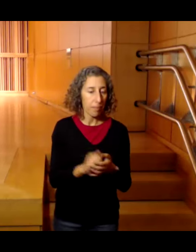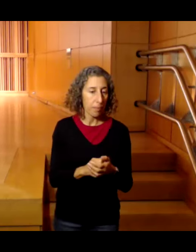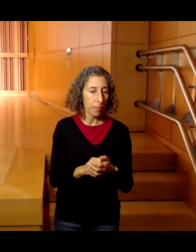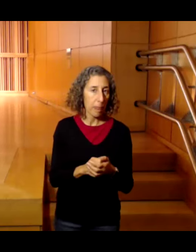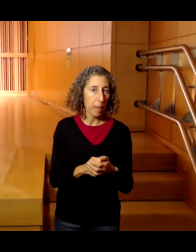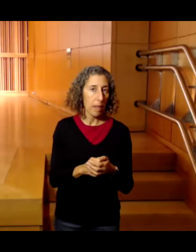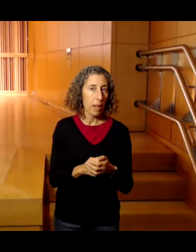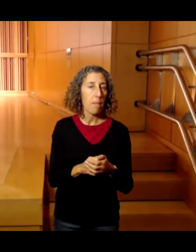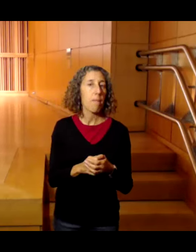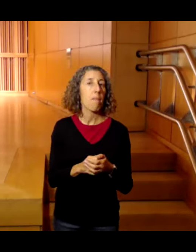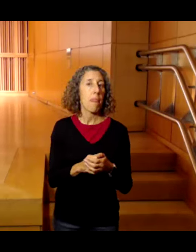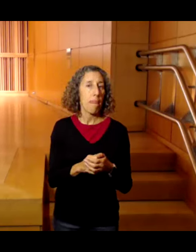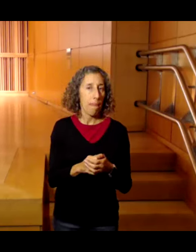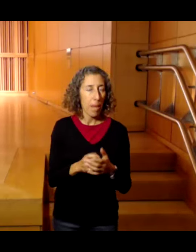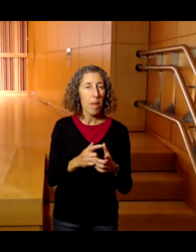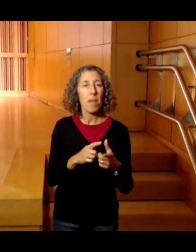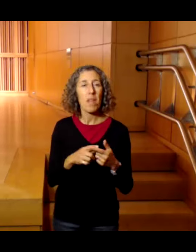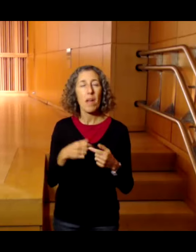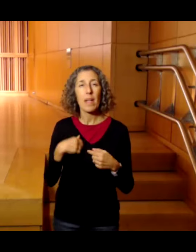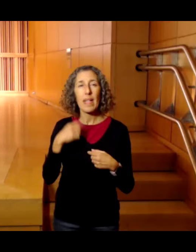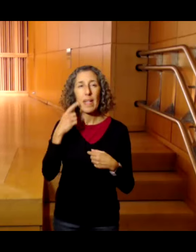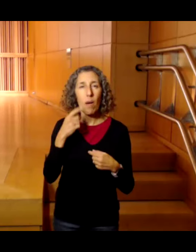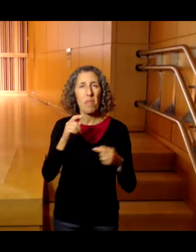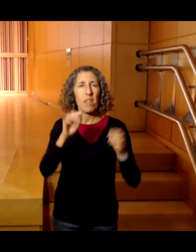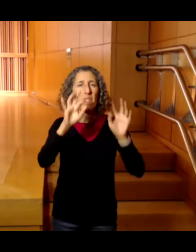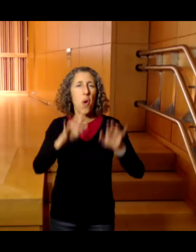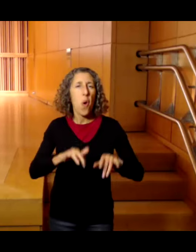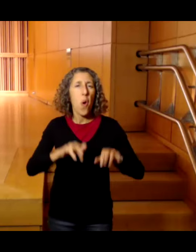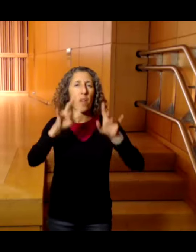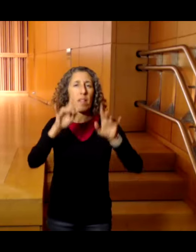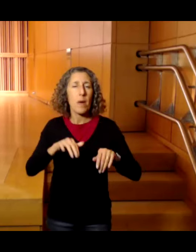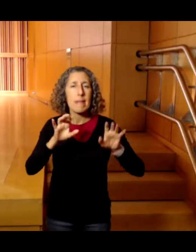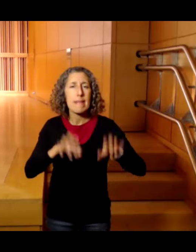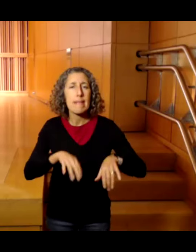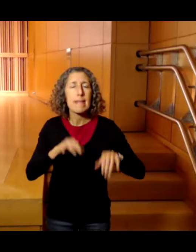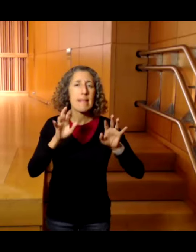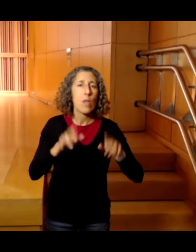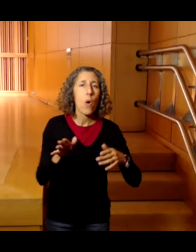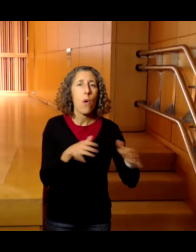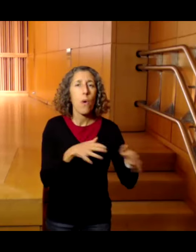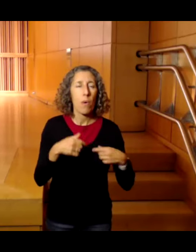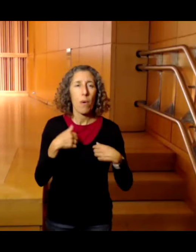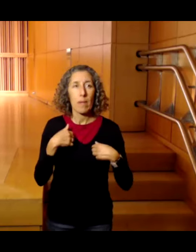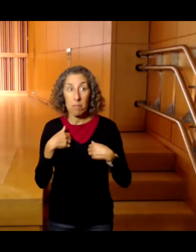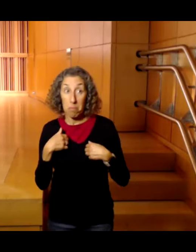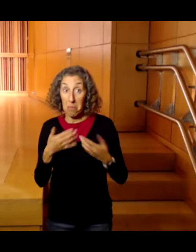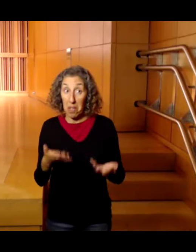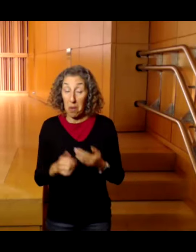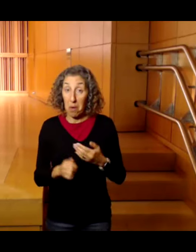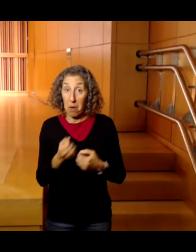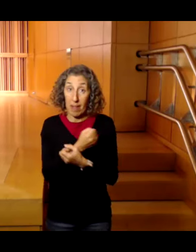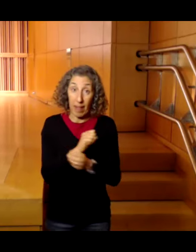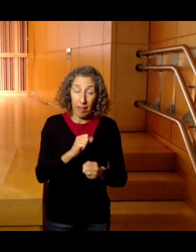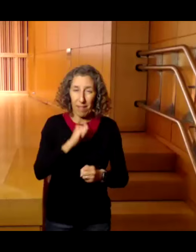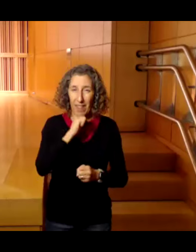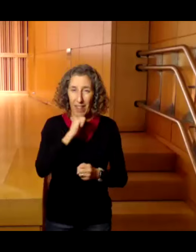Fearing the deadly whiteness of the snow. And the even deadlier whiteness of the trigger-happy communities living below 125th Street.